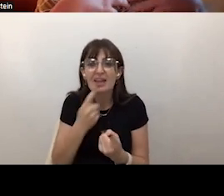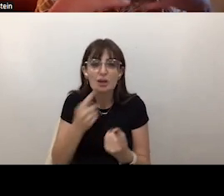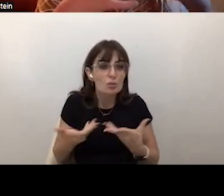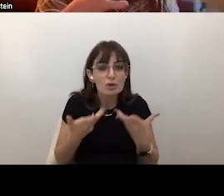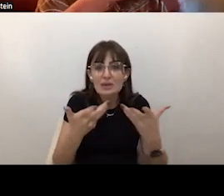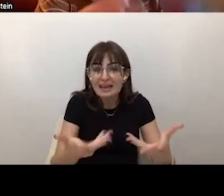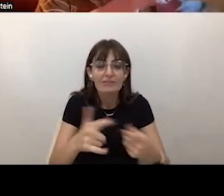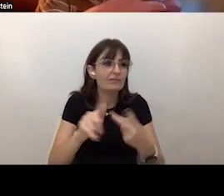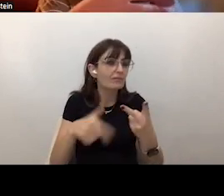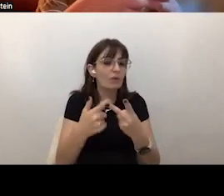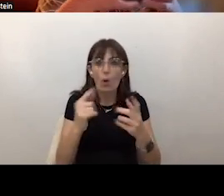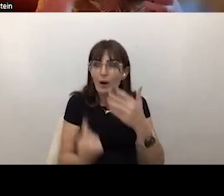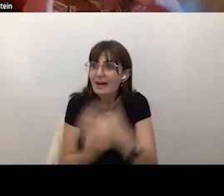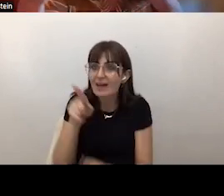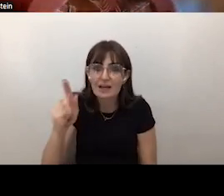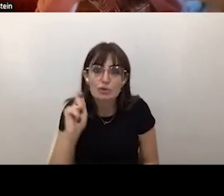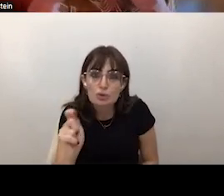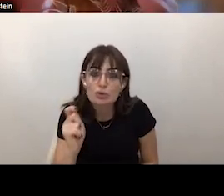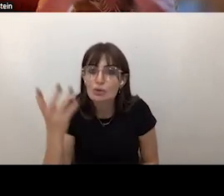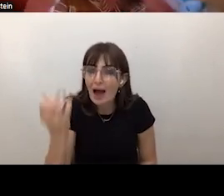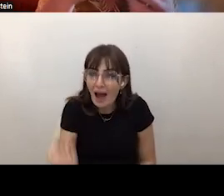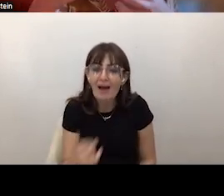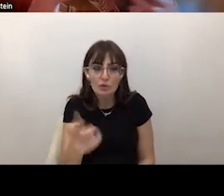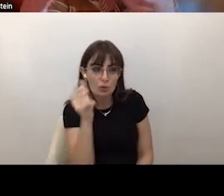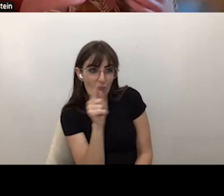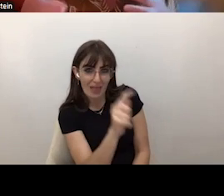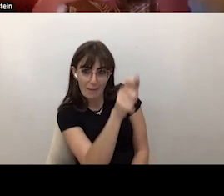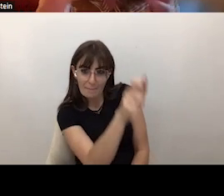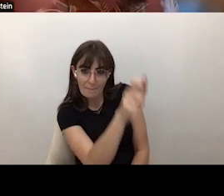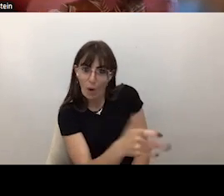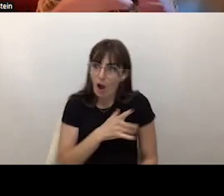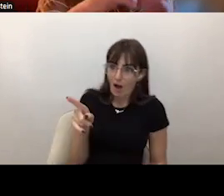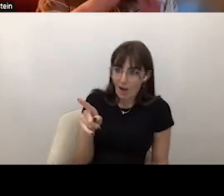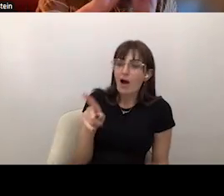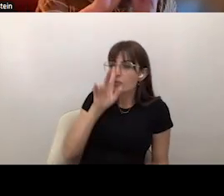have a particular event that is happening, when you know what someone's interests are, you can